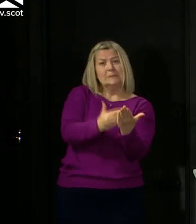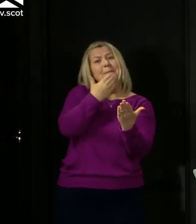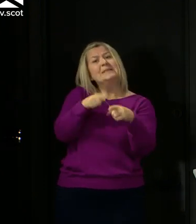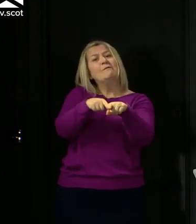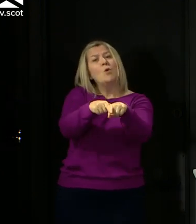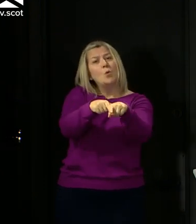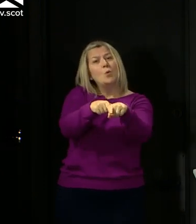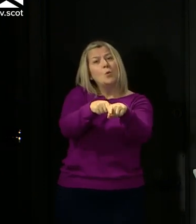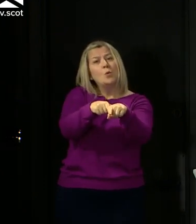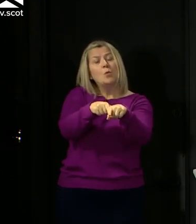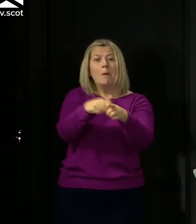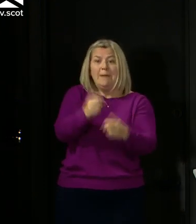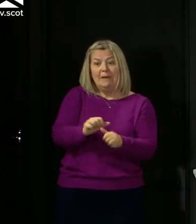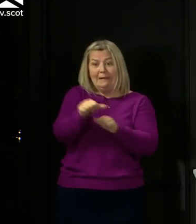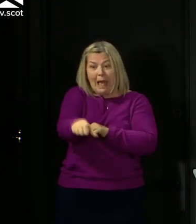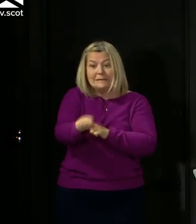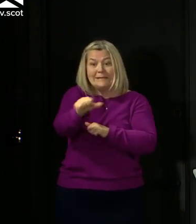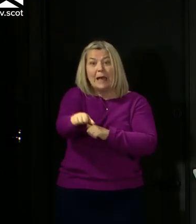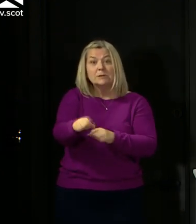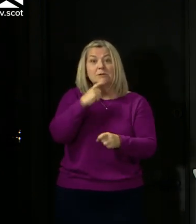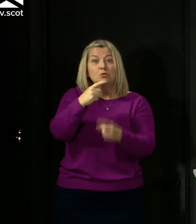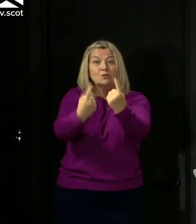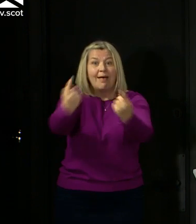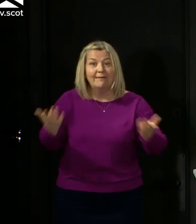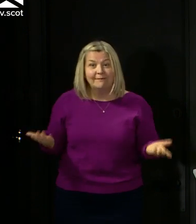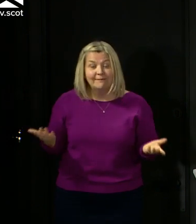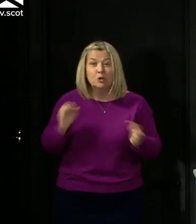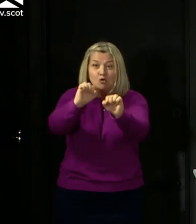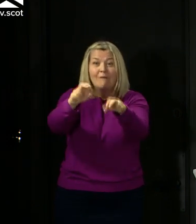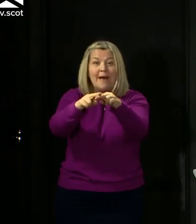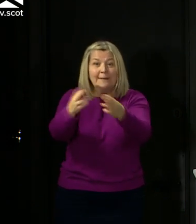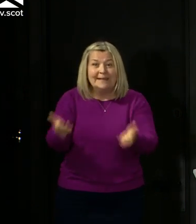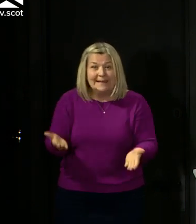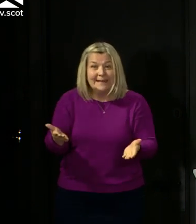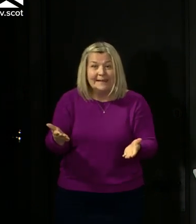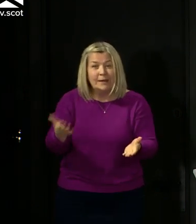'It may be them next and their families, and we would not want anyone to go through what we have had to go through.